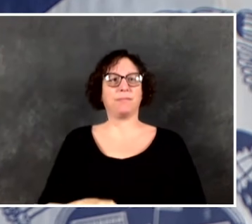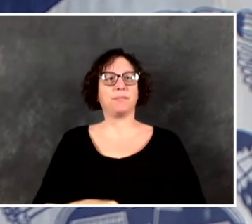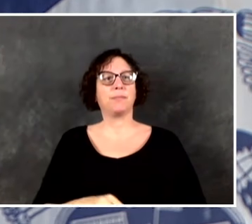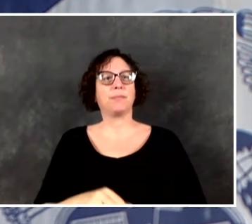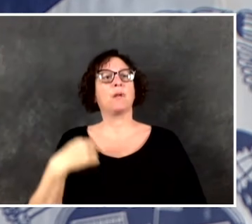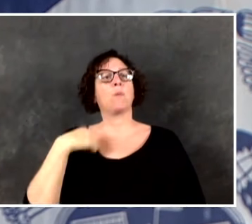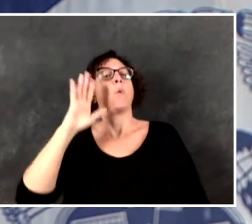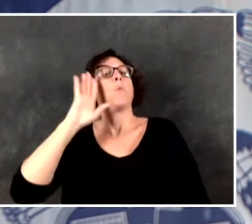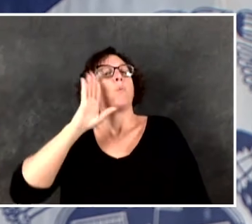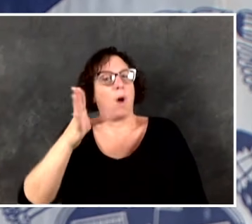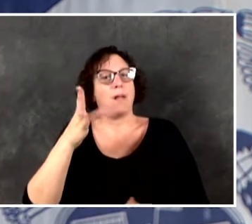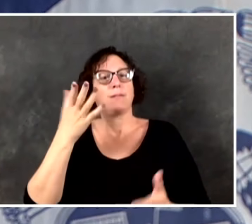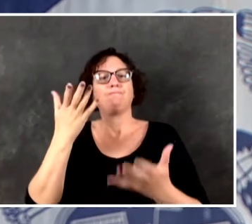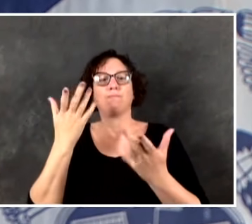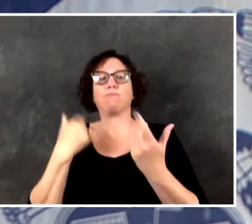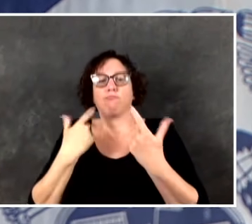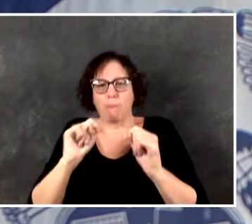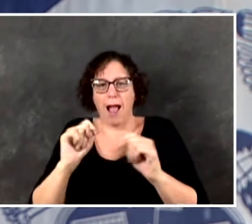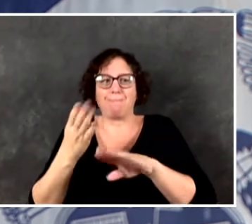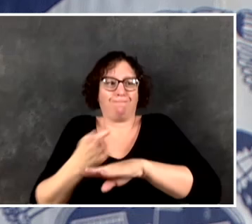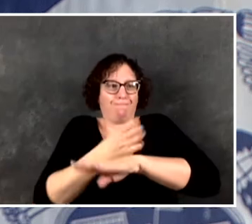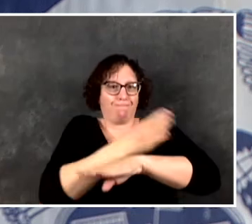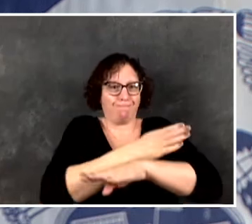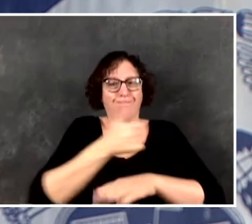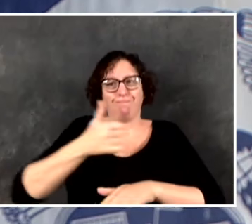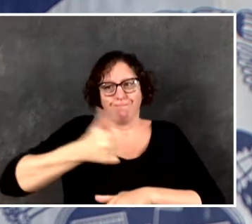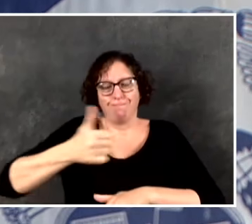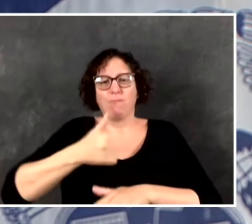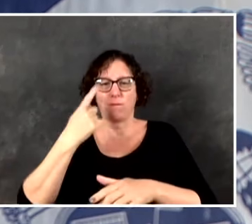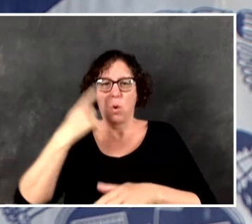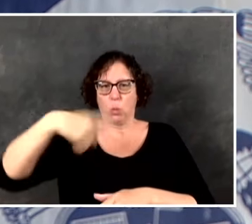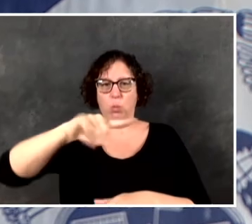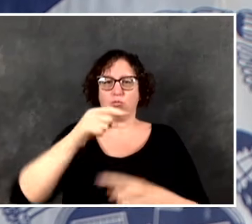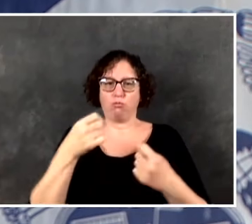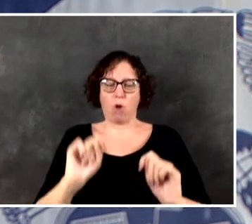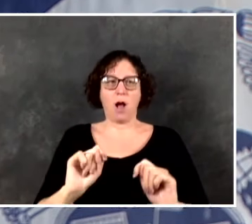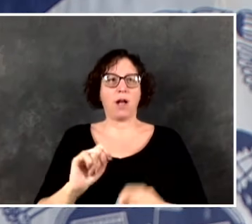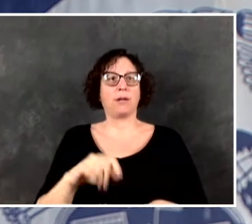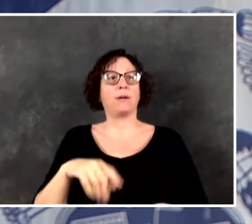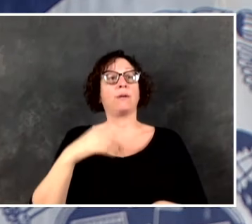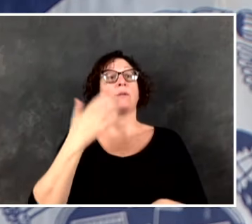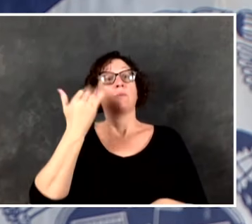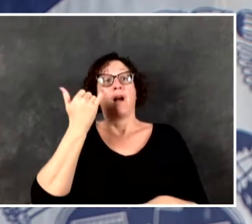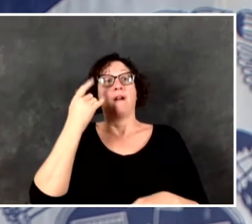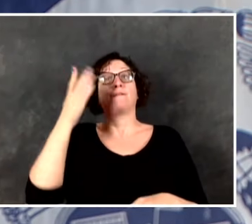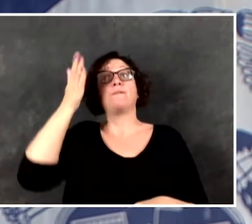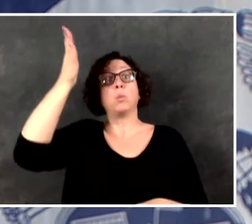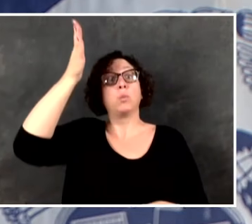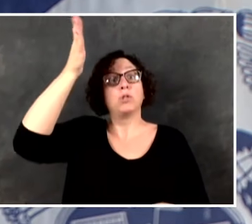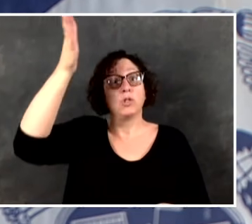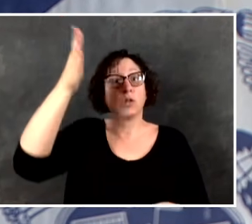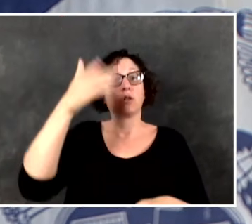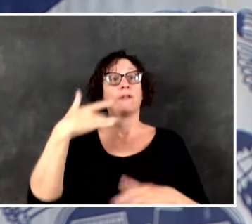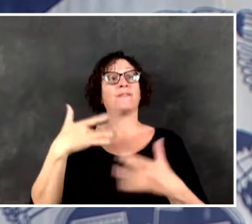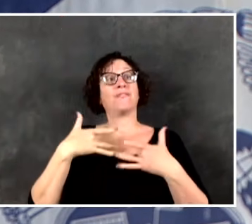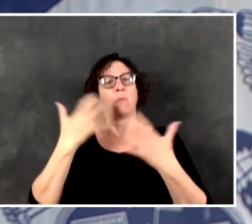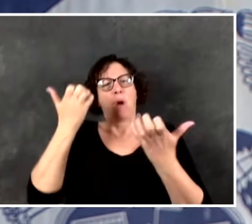DO A LOT OF WORK ON THE FUTURE OF TRANSPORTATOIN AND, AGAIN, AS WE TALAK BOUT PREVIOUSLY, HOW WE HAVE A NEW YOR CKITY MORE